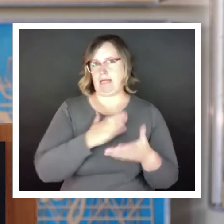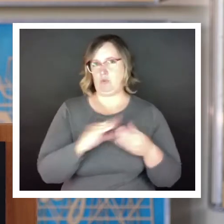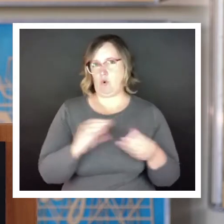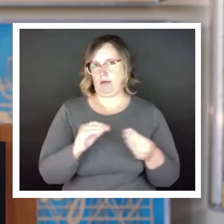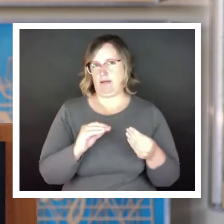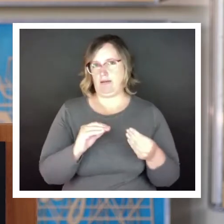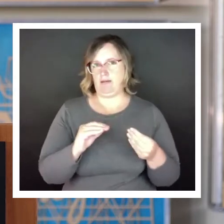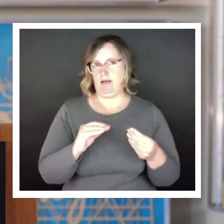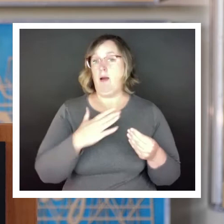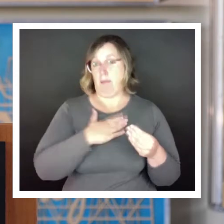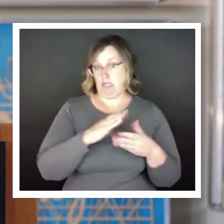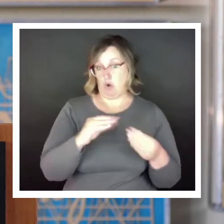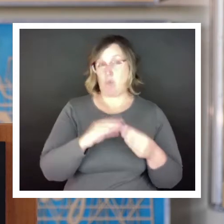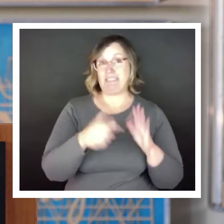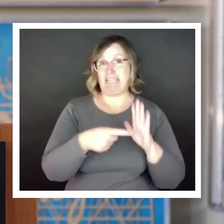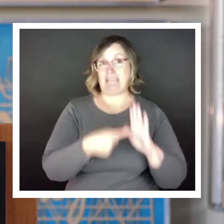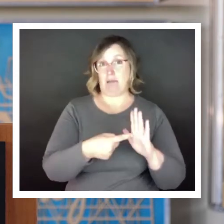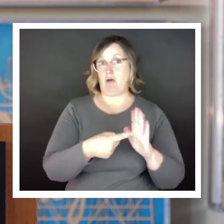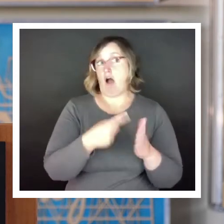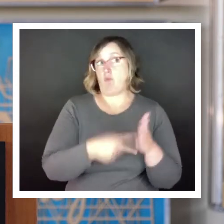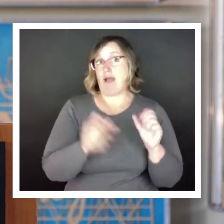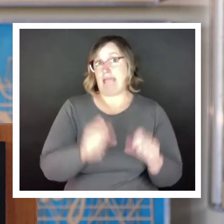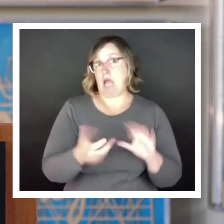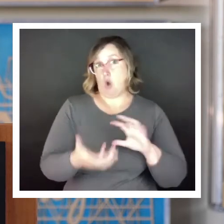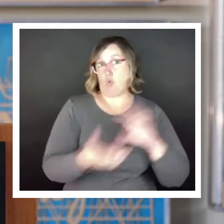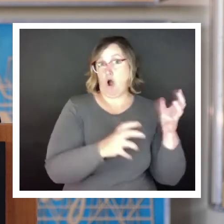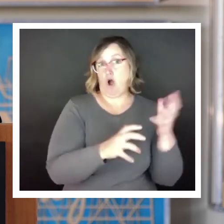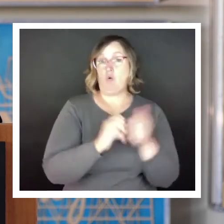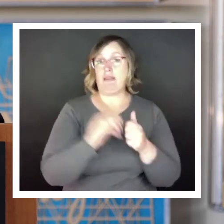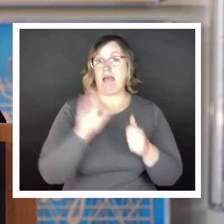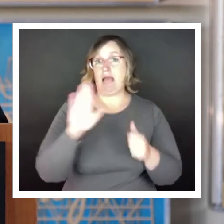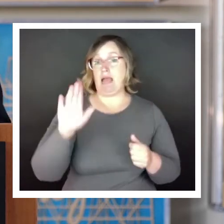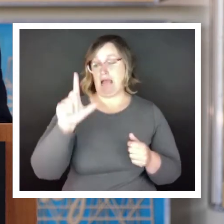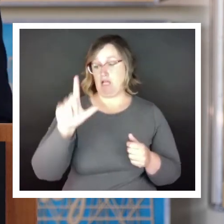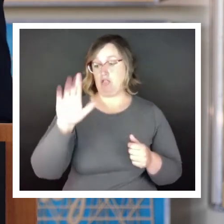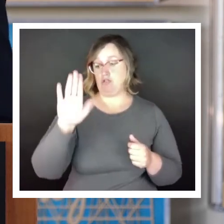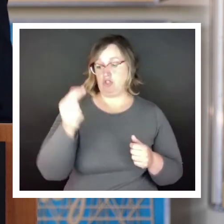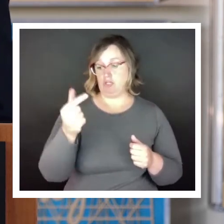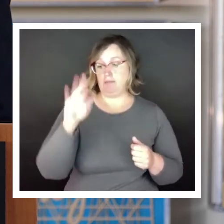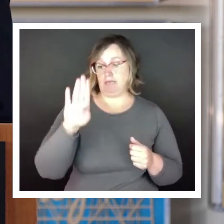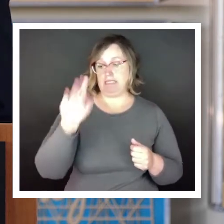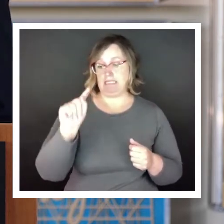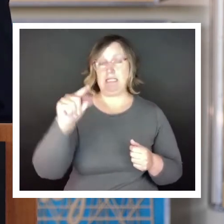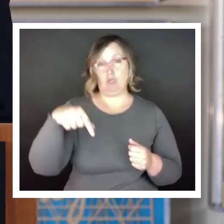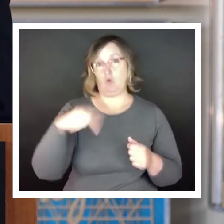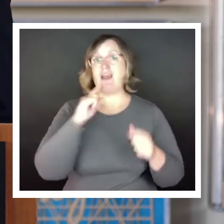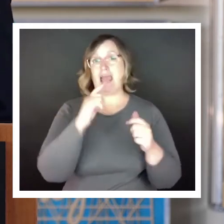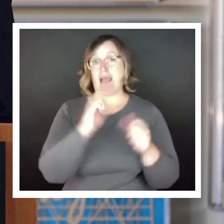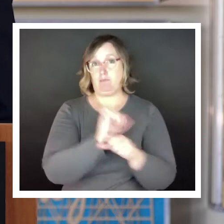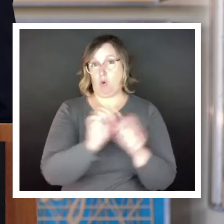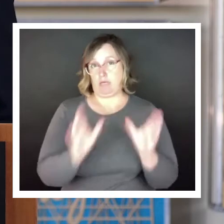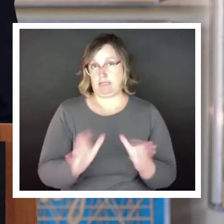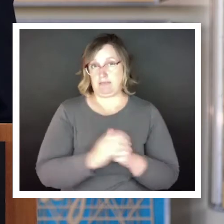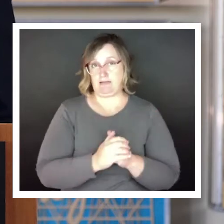of what can go terribly terribly wrong for LGBT employees. When I saw the Supreme Court ruling, I turned